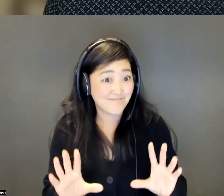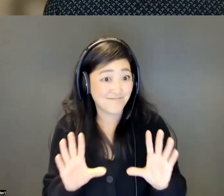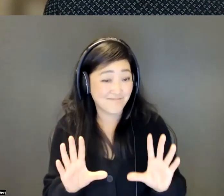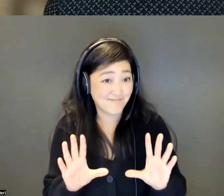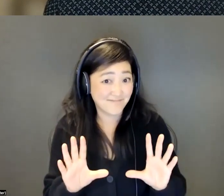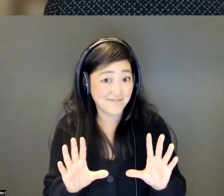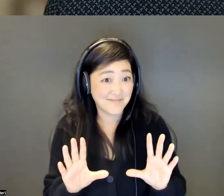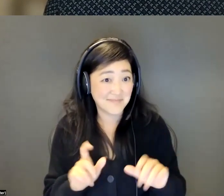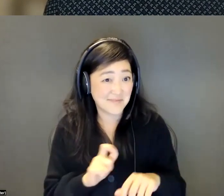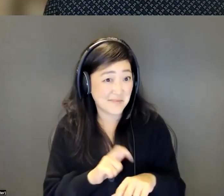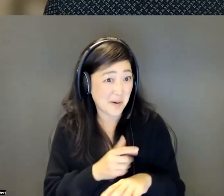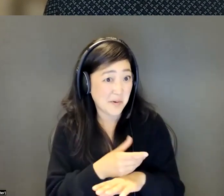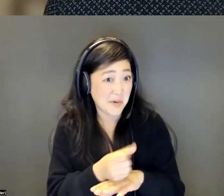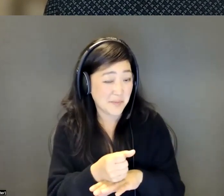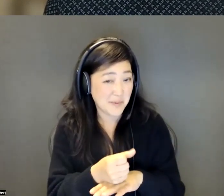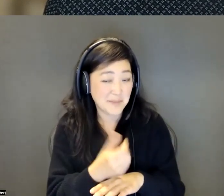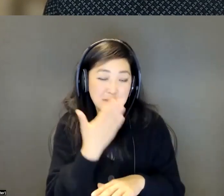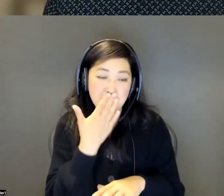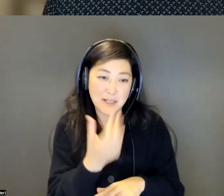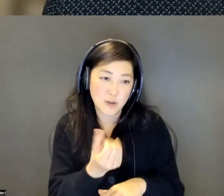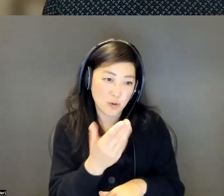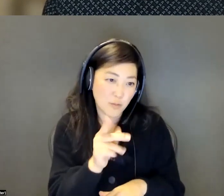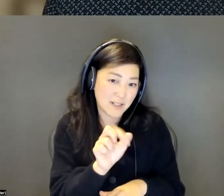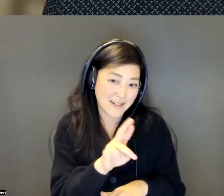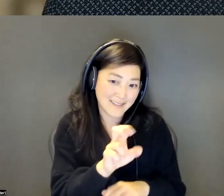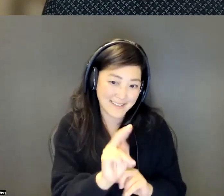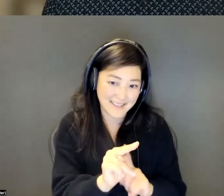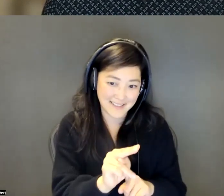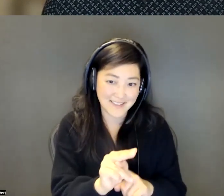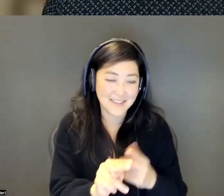So, thank you very much, Kieron. We hope to have you back again.